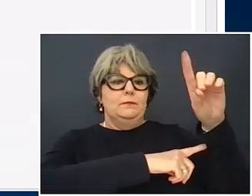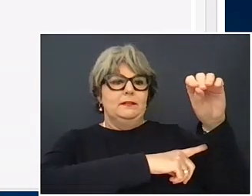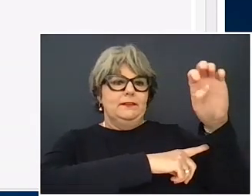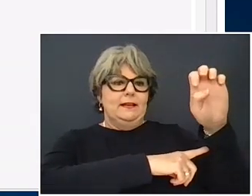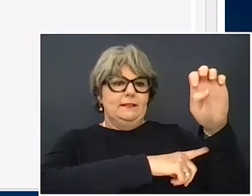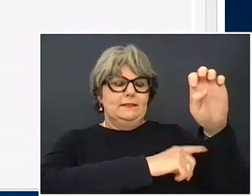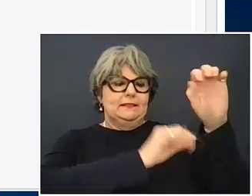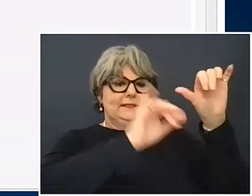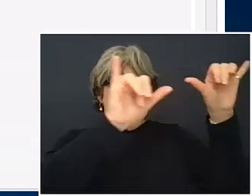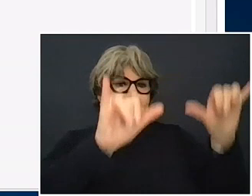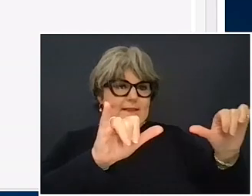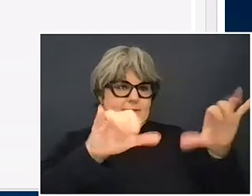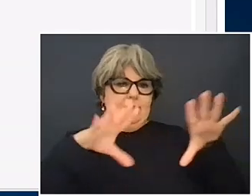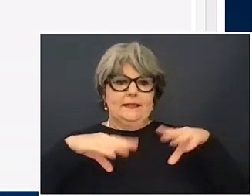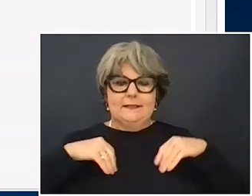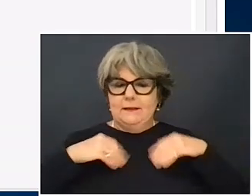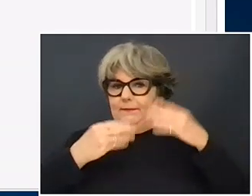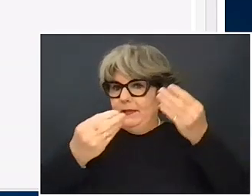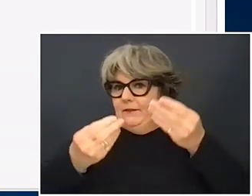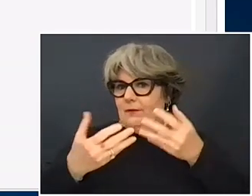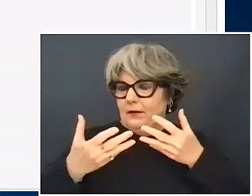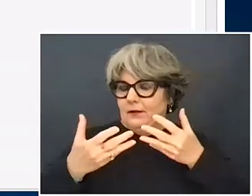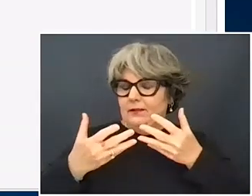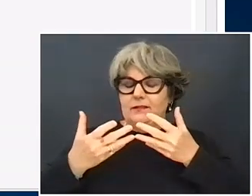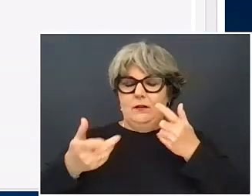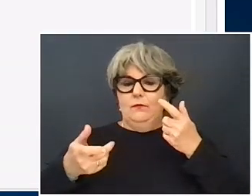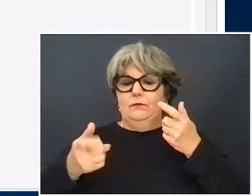So the idea of regrouping the literally